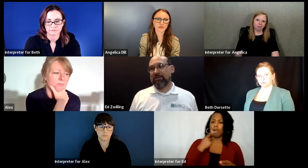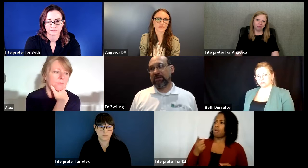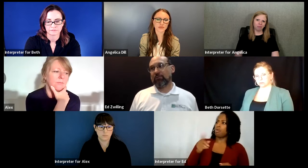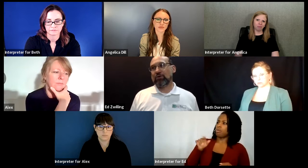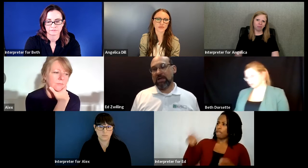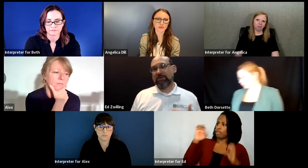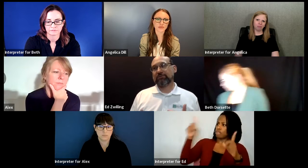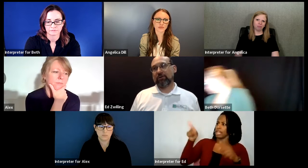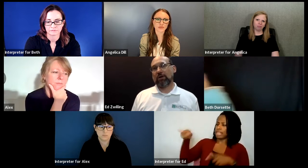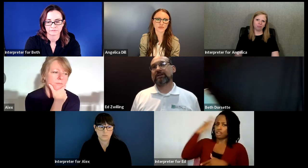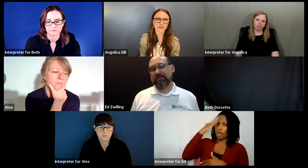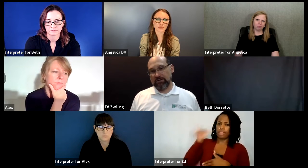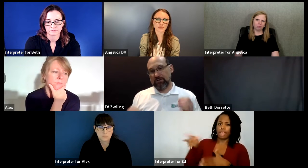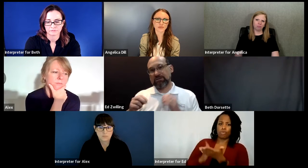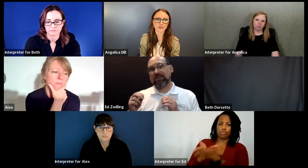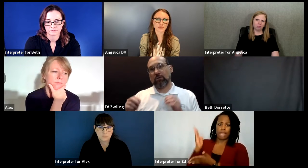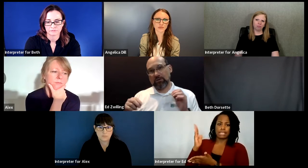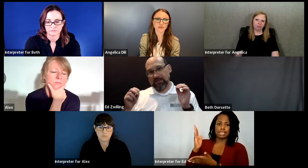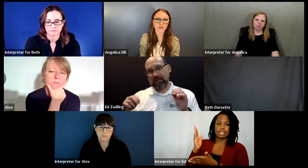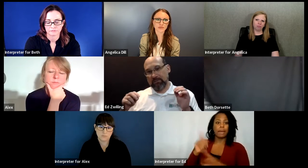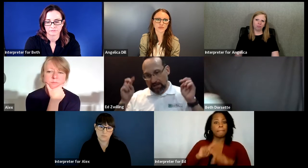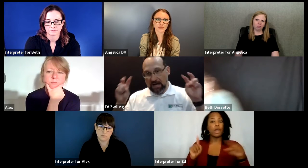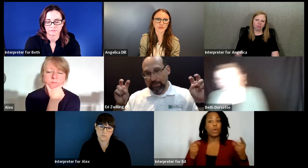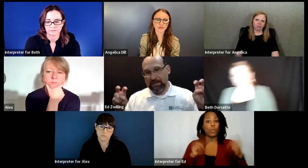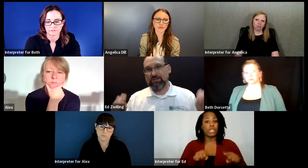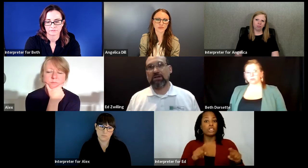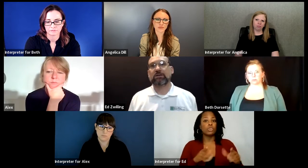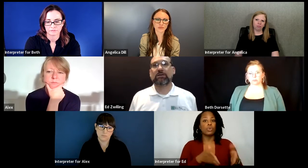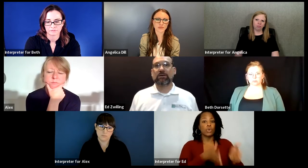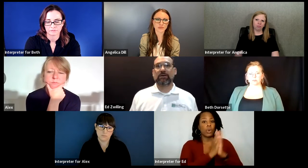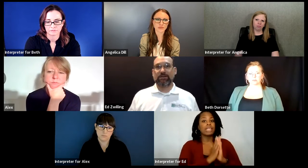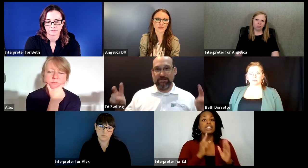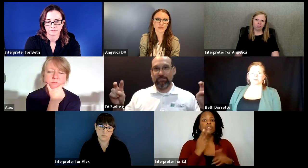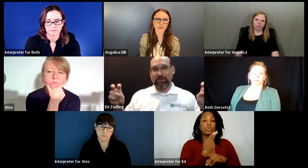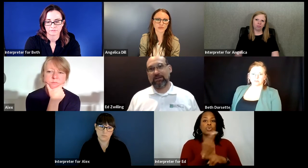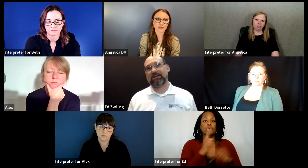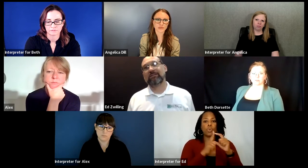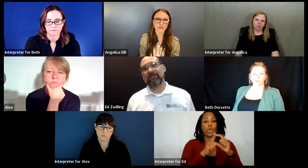But I think when you make these requests and you use keywords like accommodation and disability